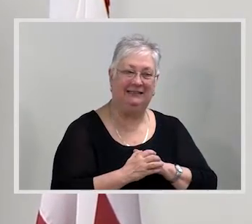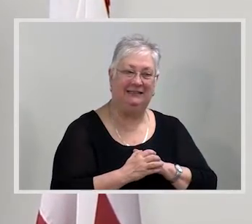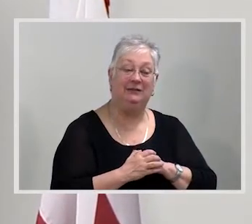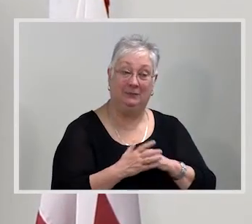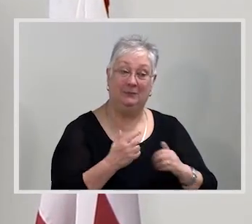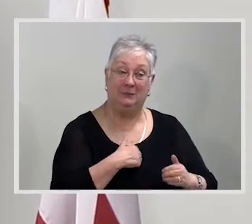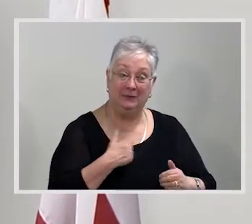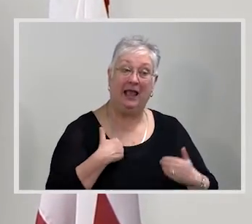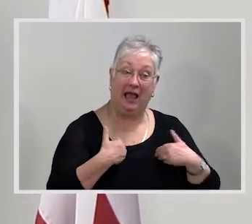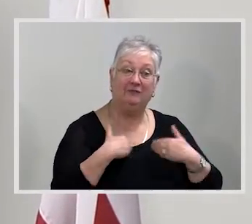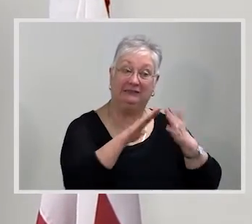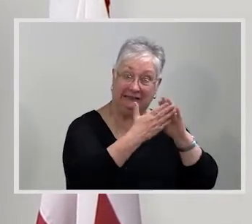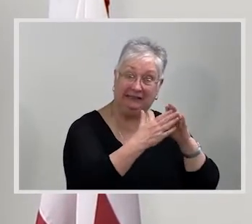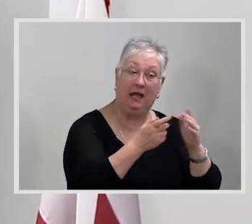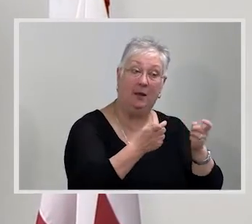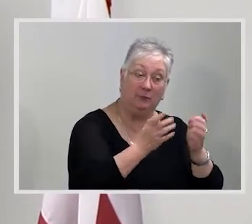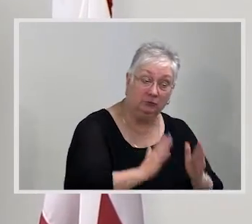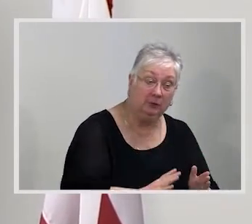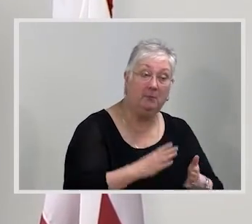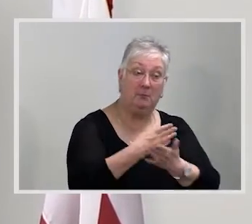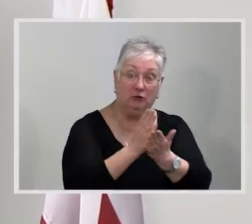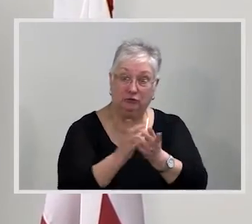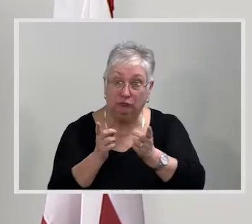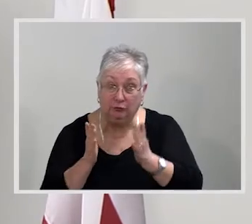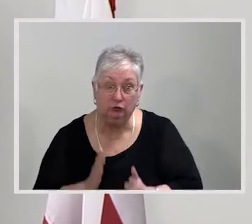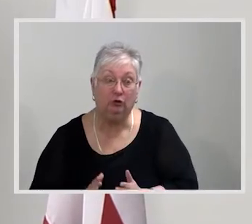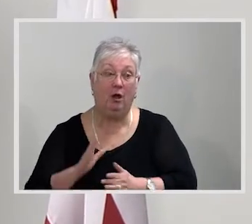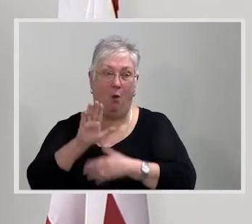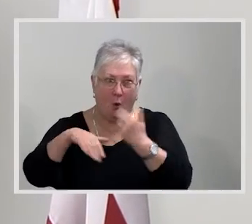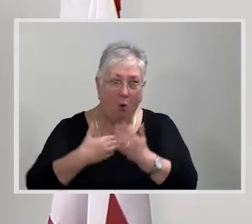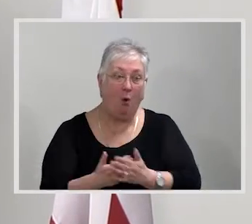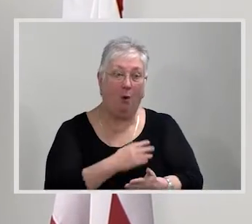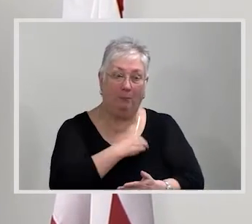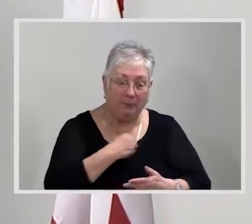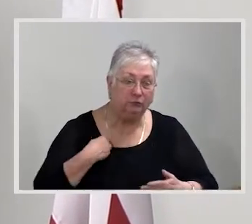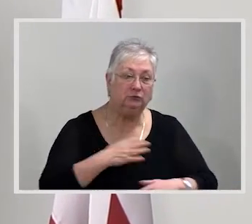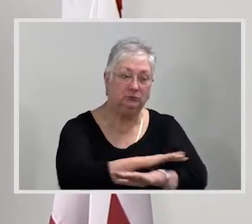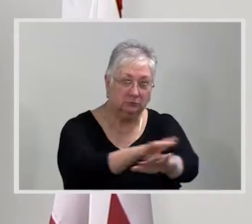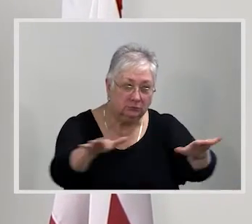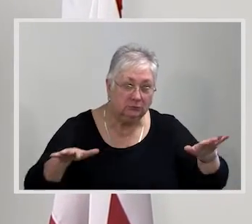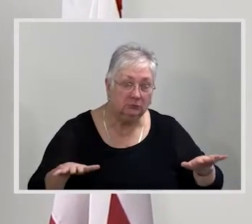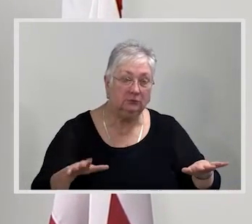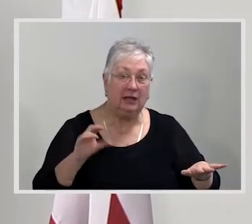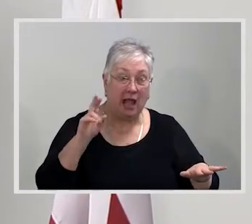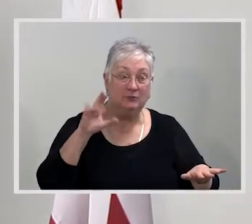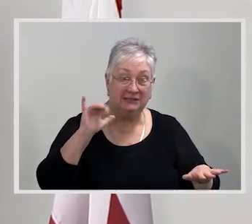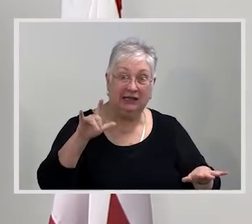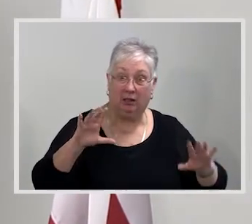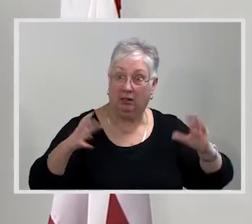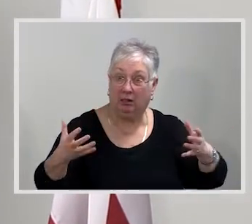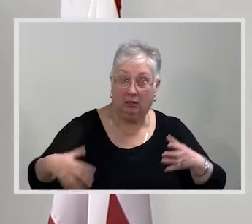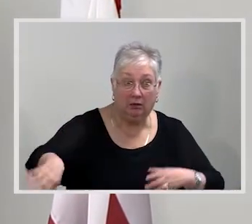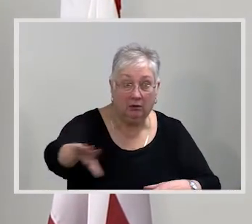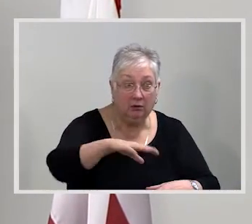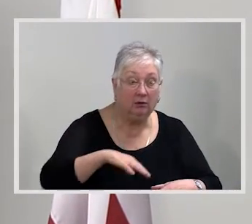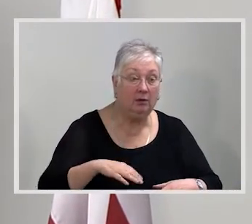BUDGET DIRECTOR, ALL THE MEMBERS OF THE COUNCIL PAST AND PRESENT HAVE REALLY WORKED TOGETHER TO MAKE SURE THAT D.C.